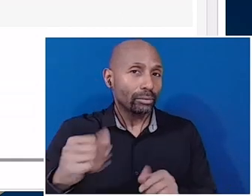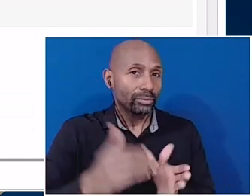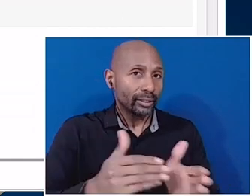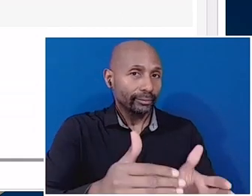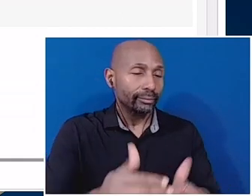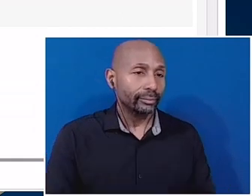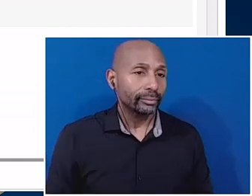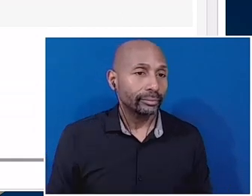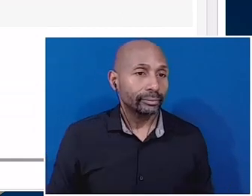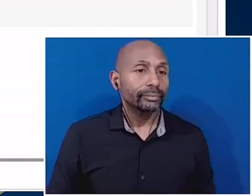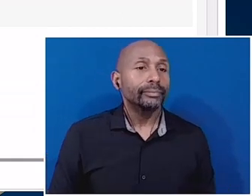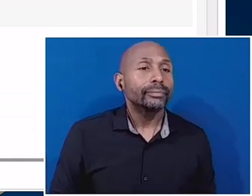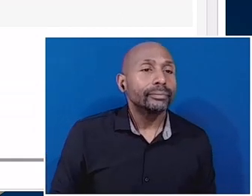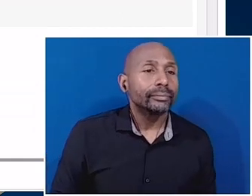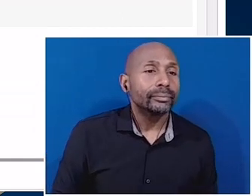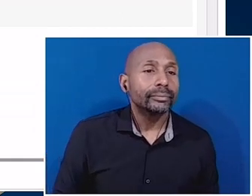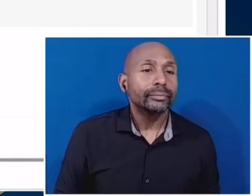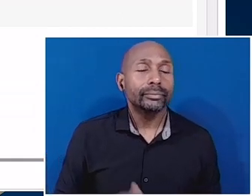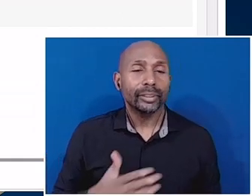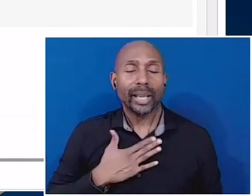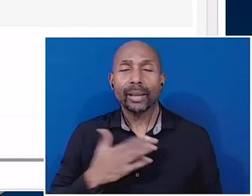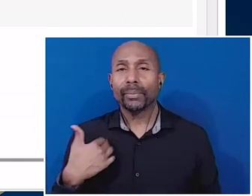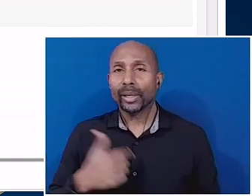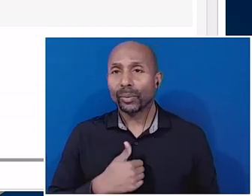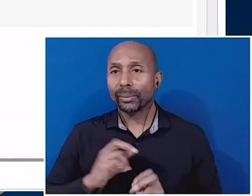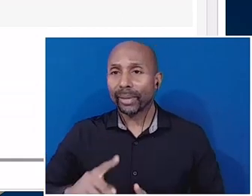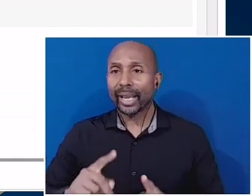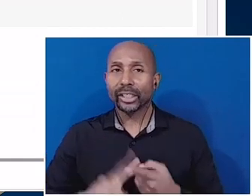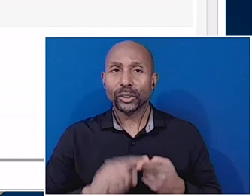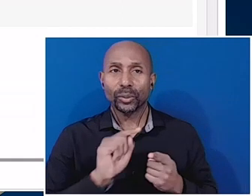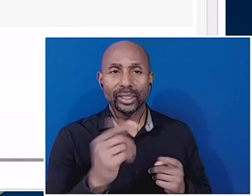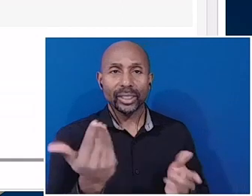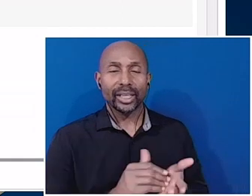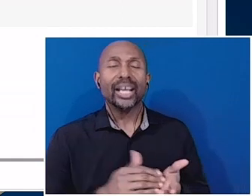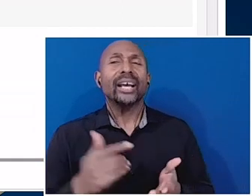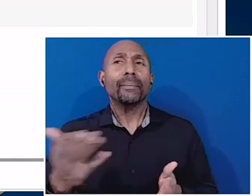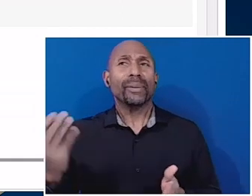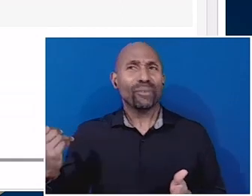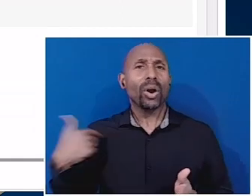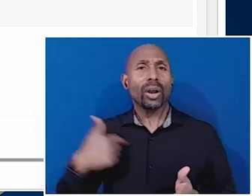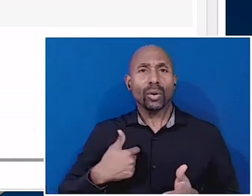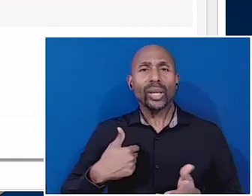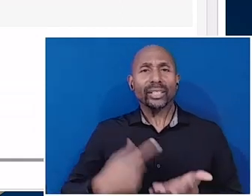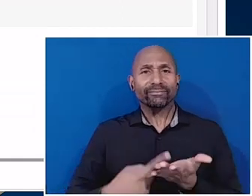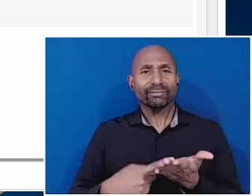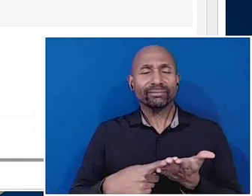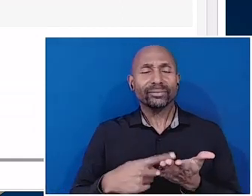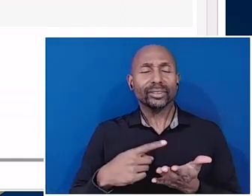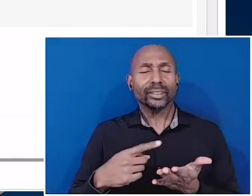back to it here because I don't know if I gave a complete and clear explanation of what we're talking about.